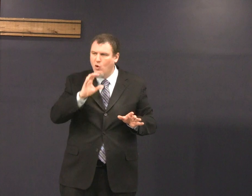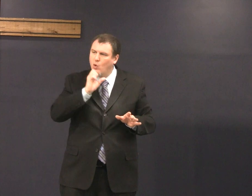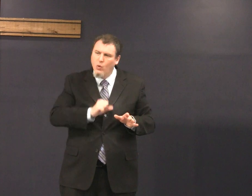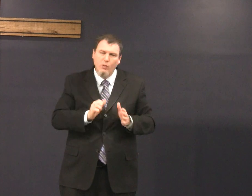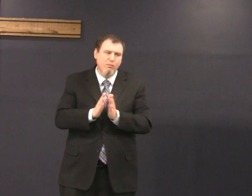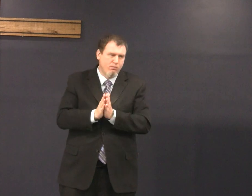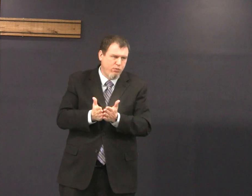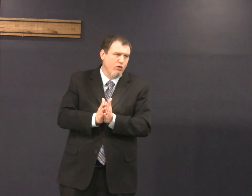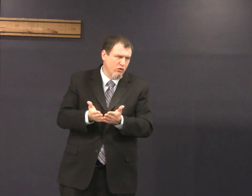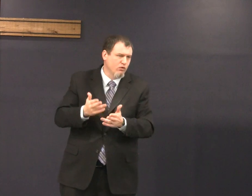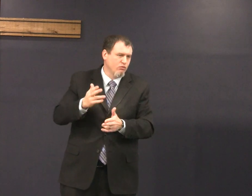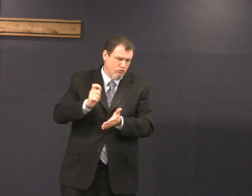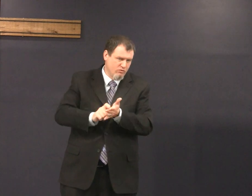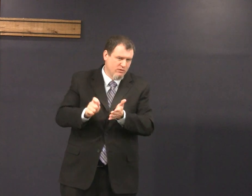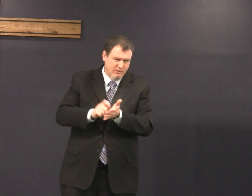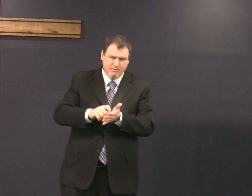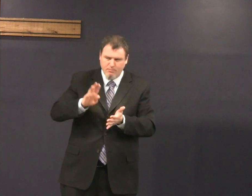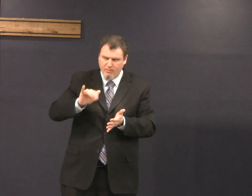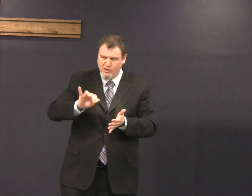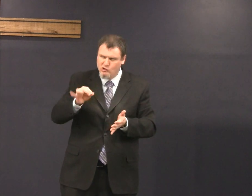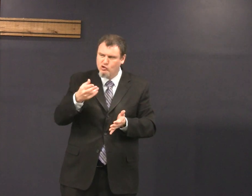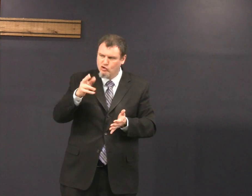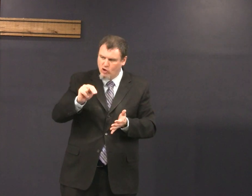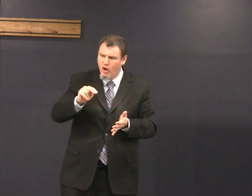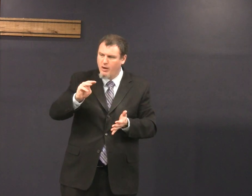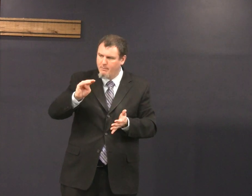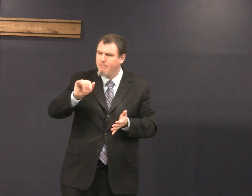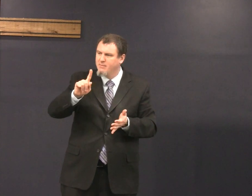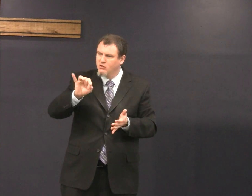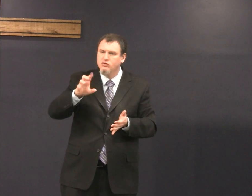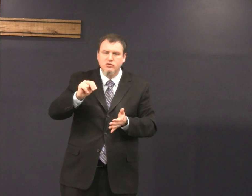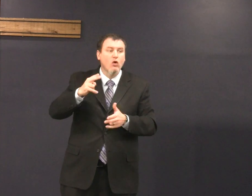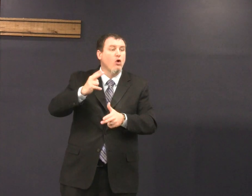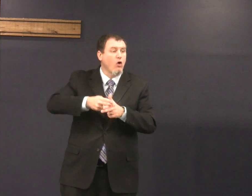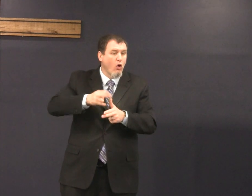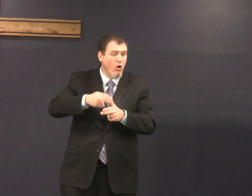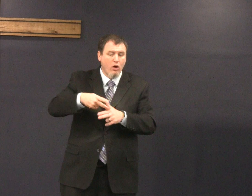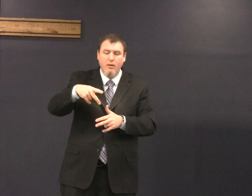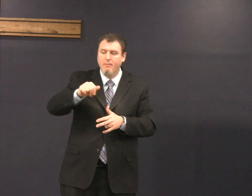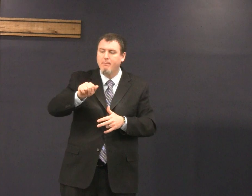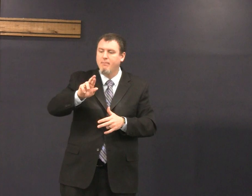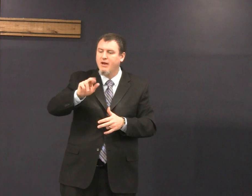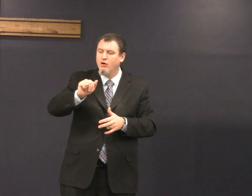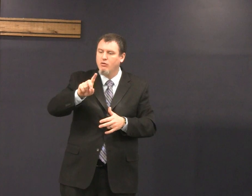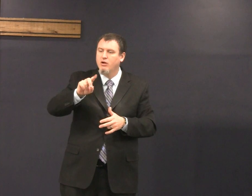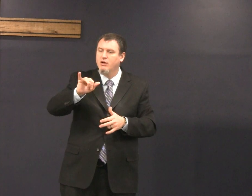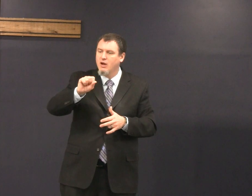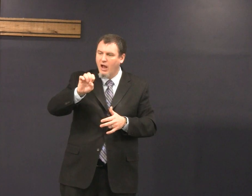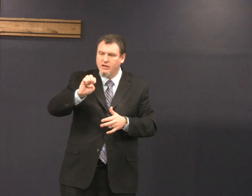so they lost Paradise the old book Paradise Lost by John Milton